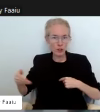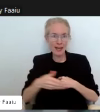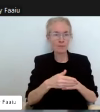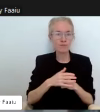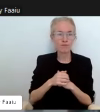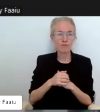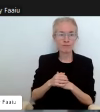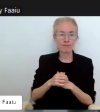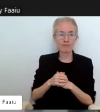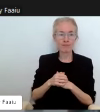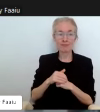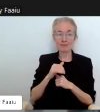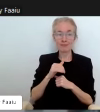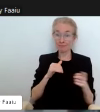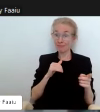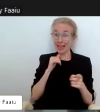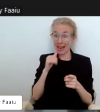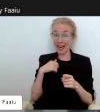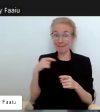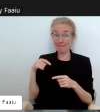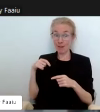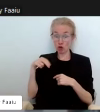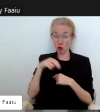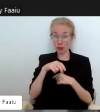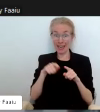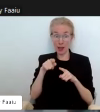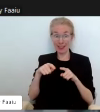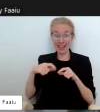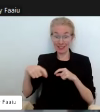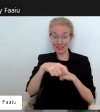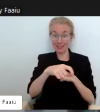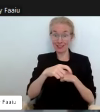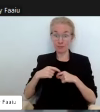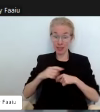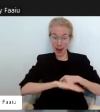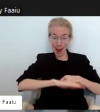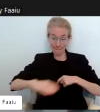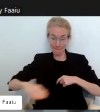raised platform crossing ultimately removes my disability." Vivian